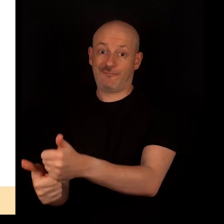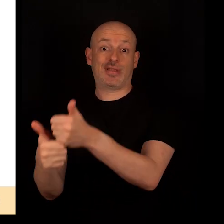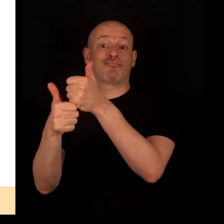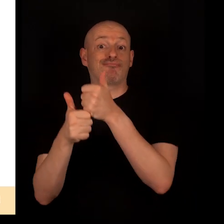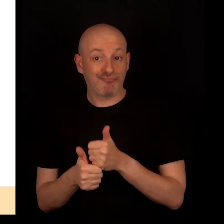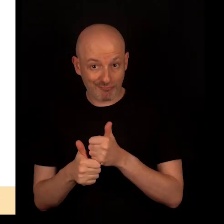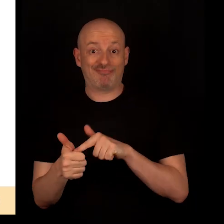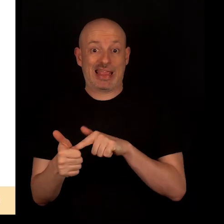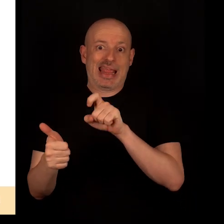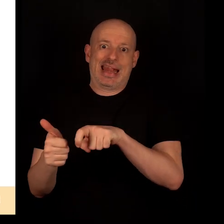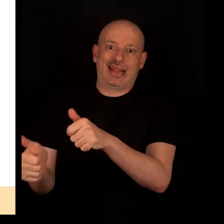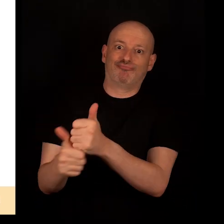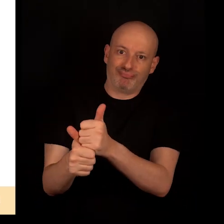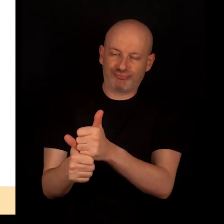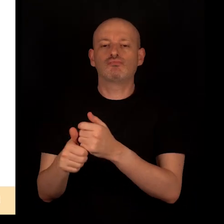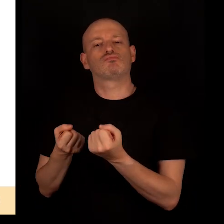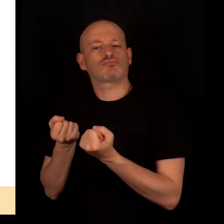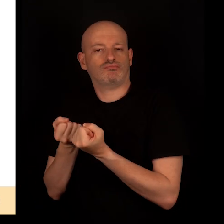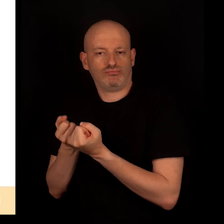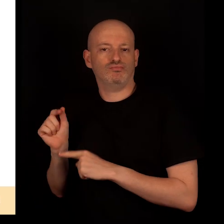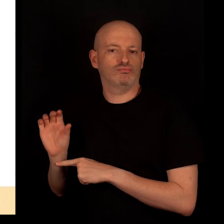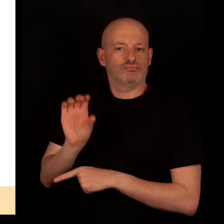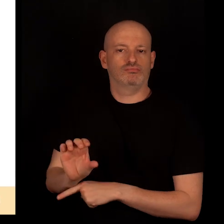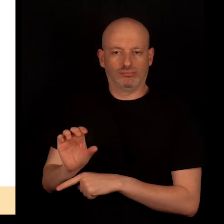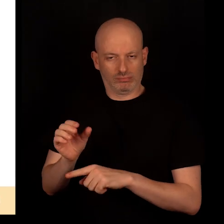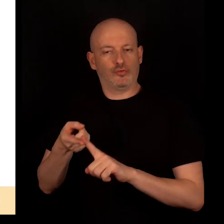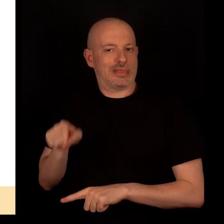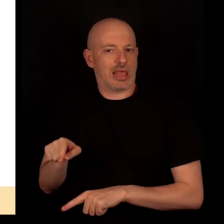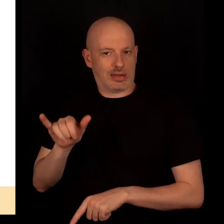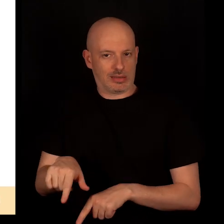with a person they need. And they also receive support in that.